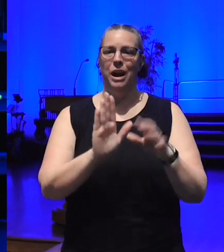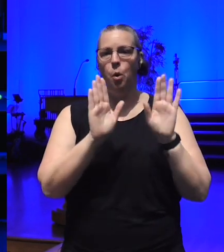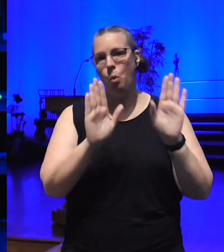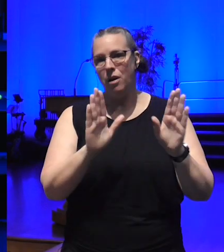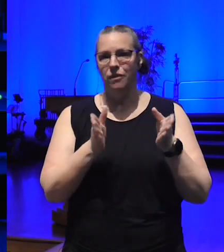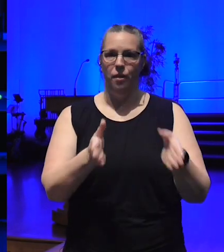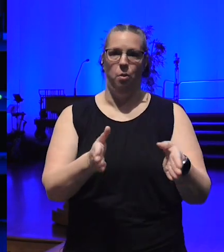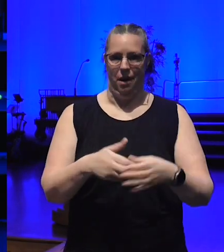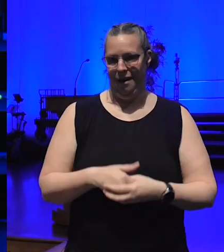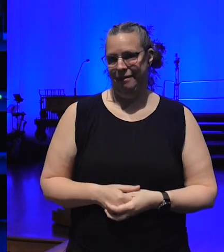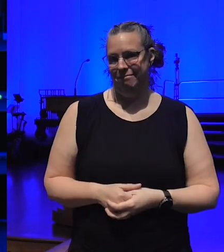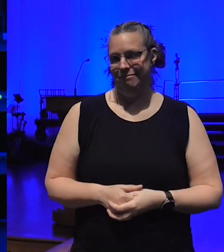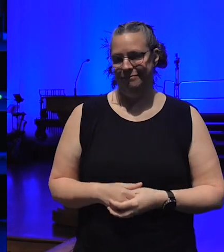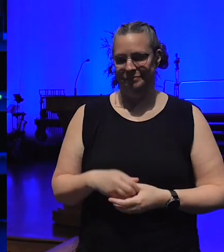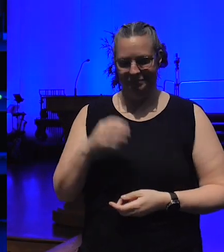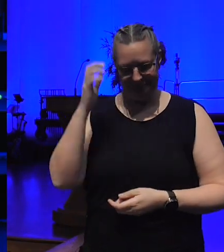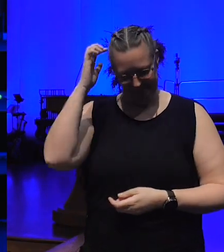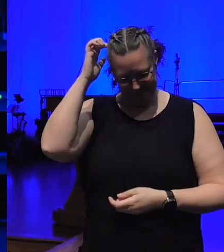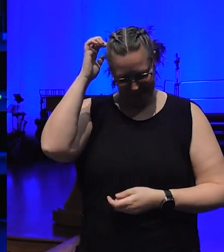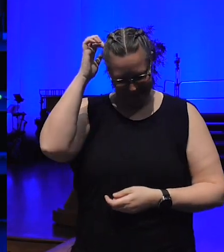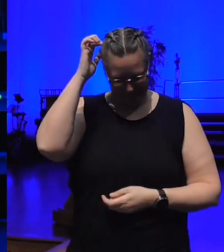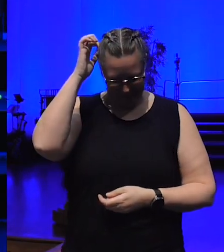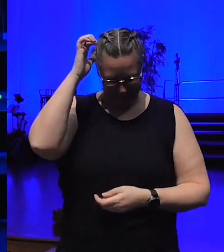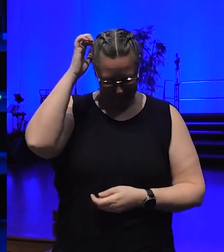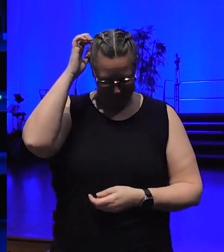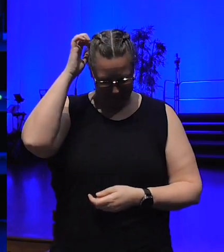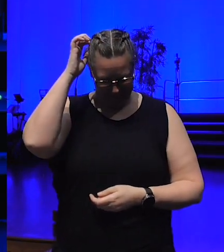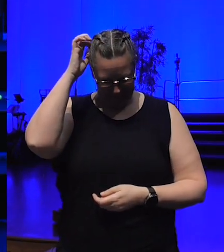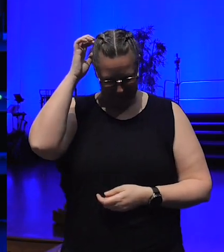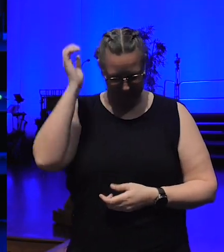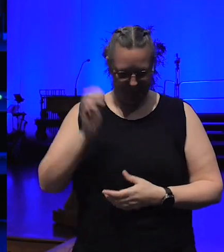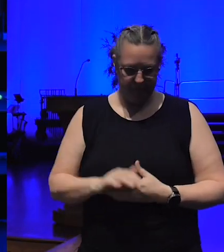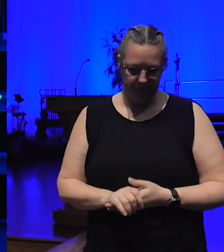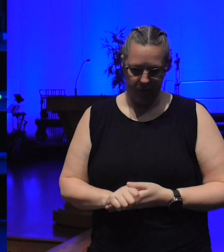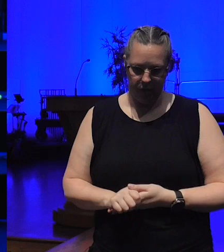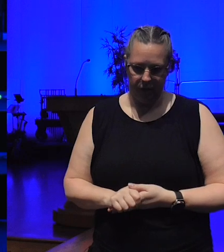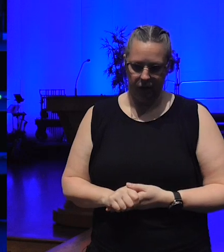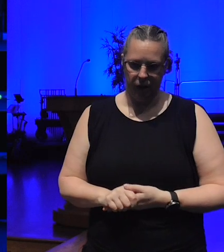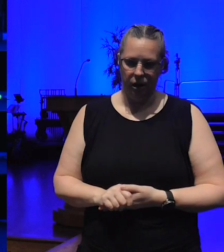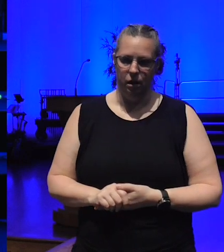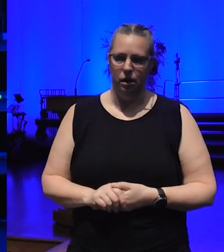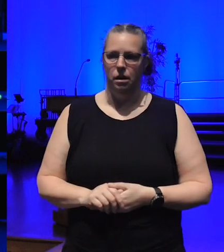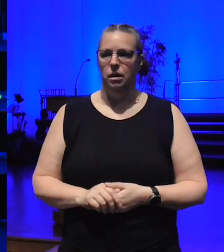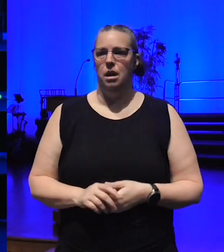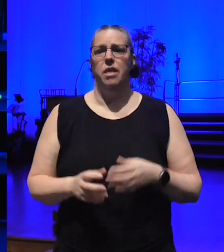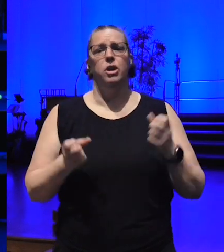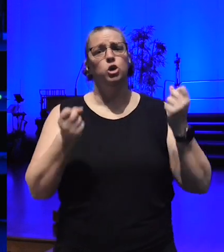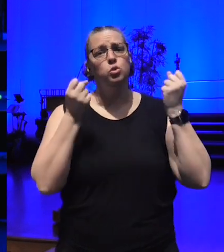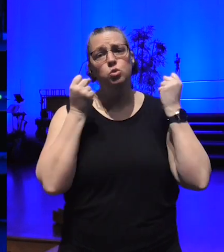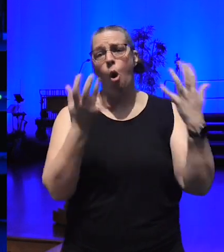way philosophers tell us so much about the meaning of life and we